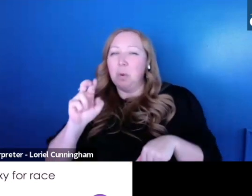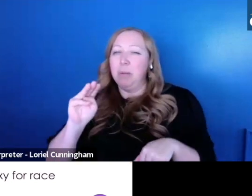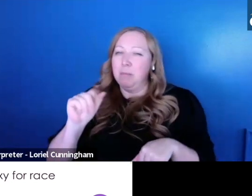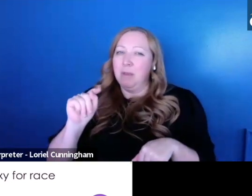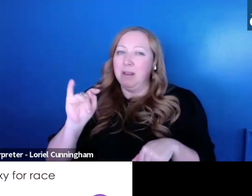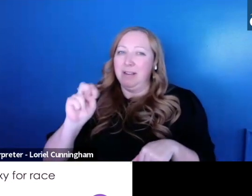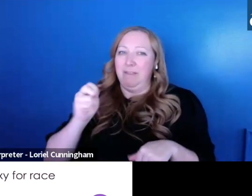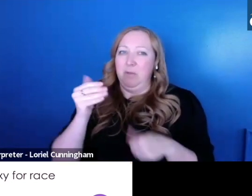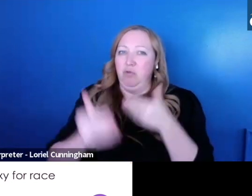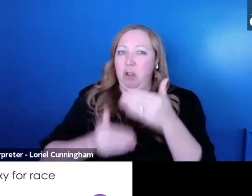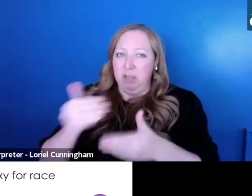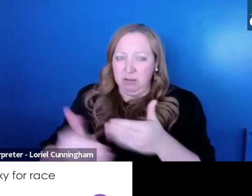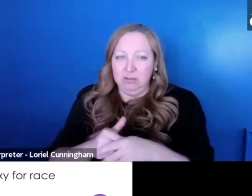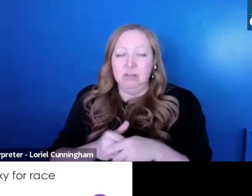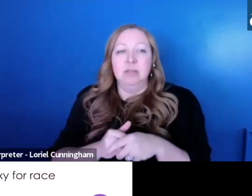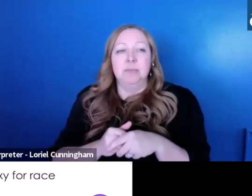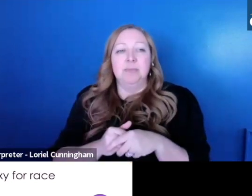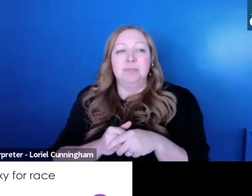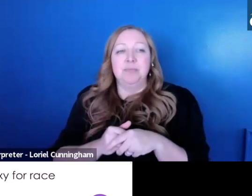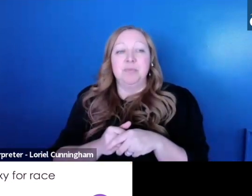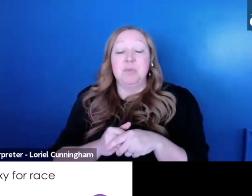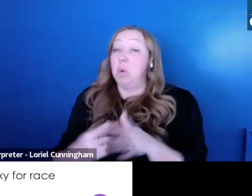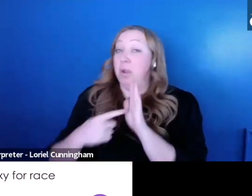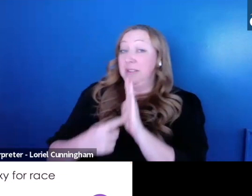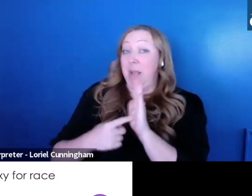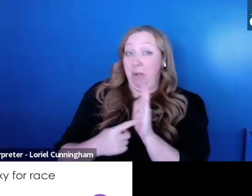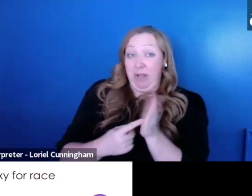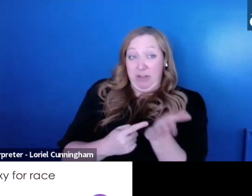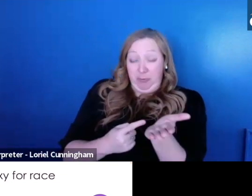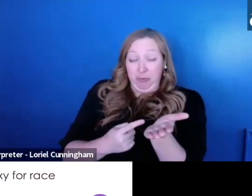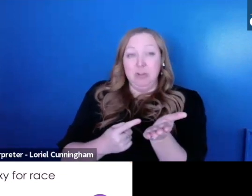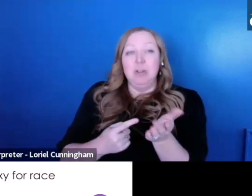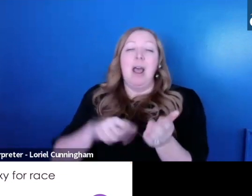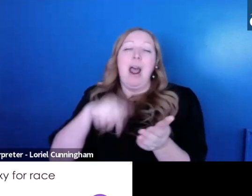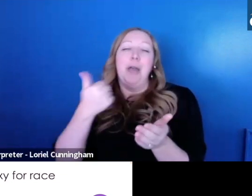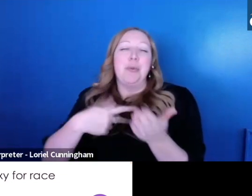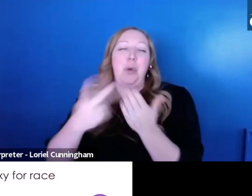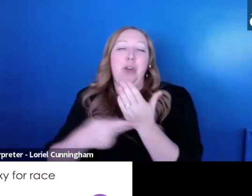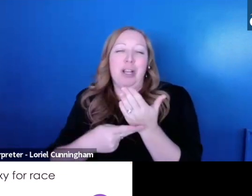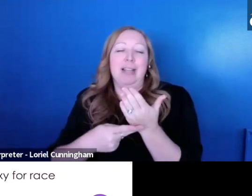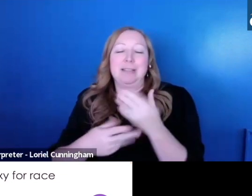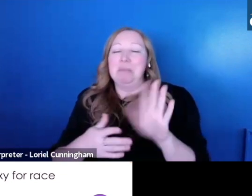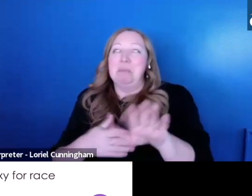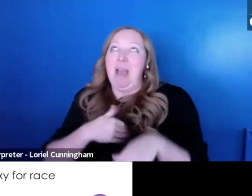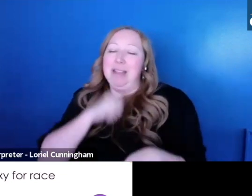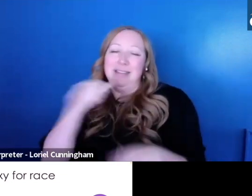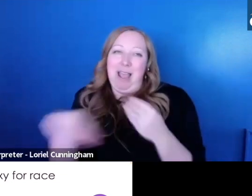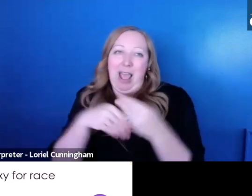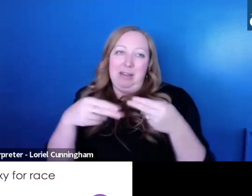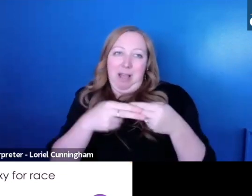project that I'm doing that I don't have a slide on it but I 'll kind of talk us through it . And that is folks who do